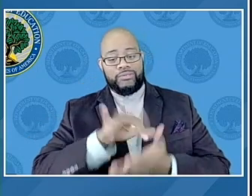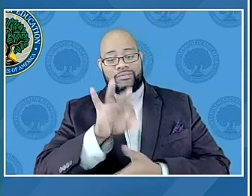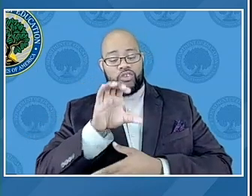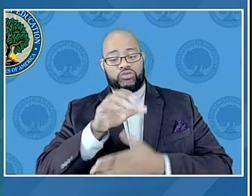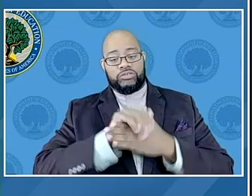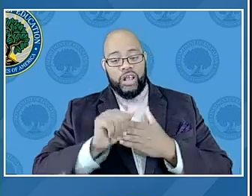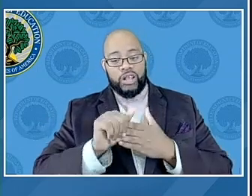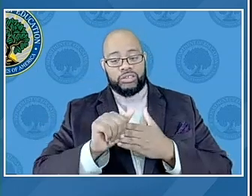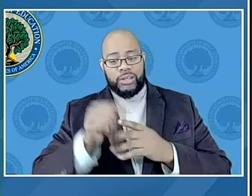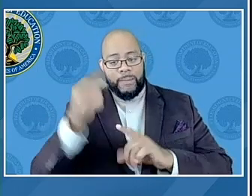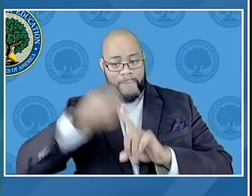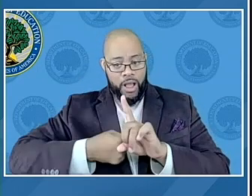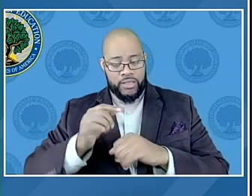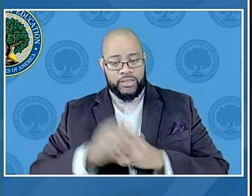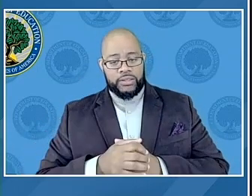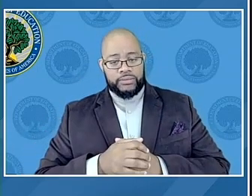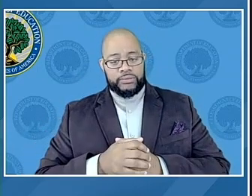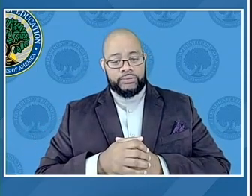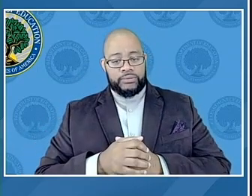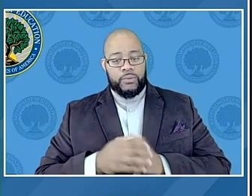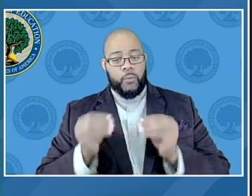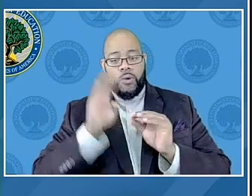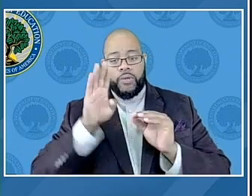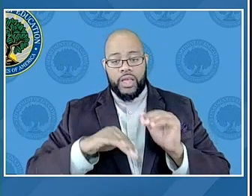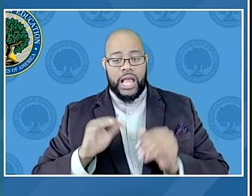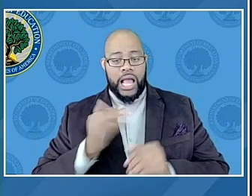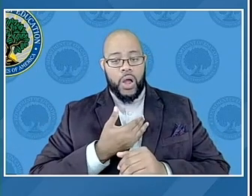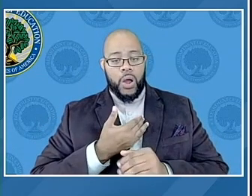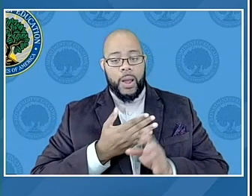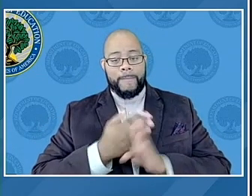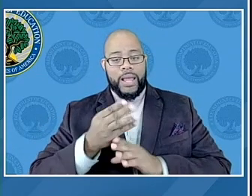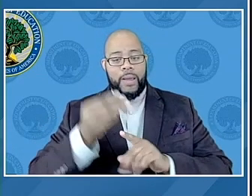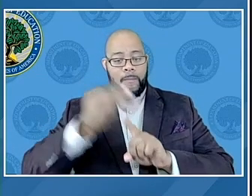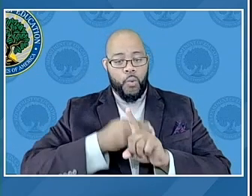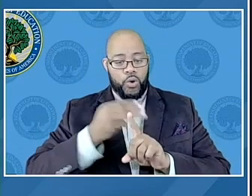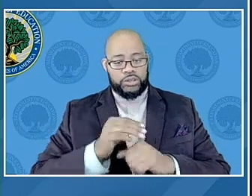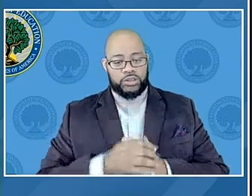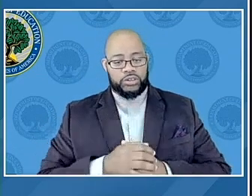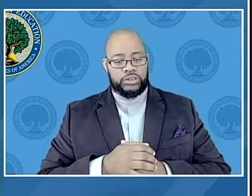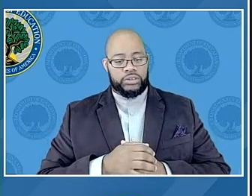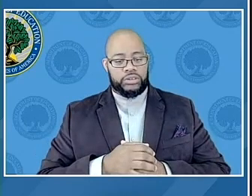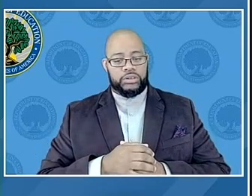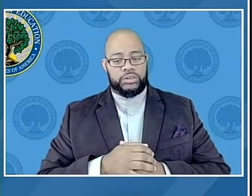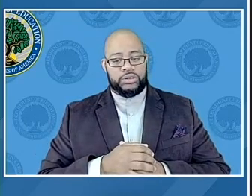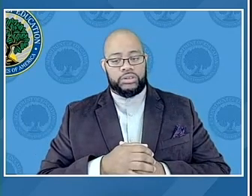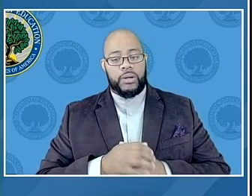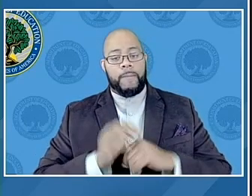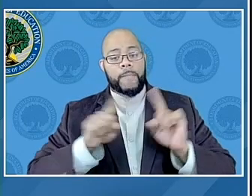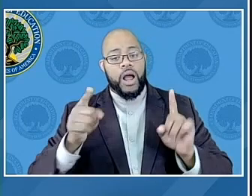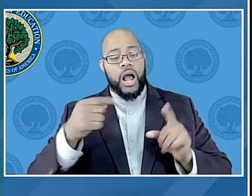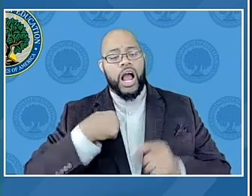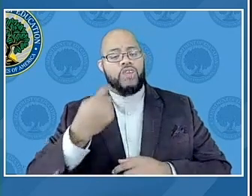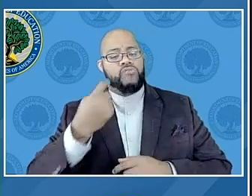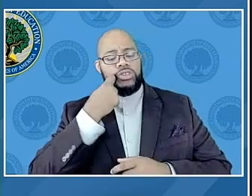more than our main mortgage. But as I recently discovered, Parent loans